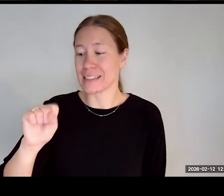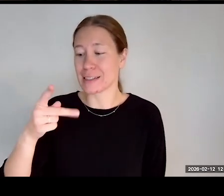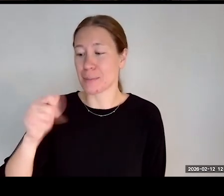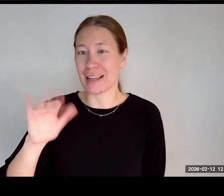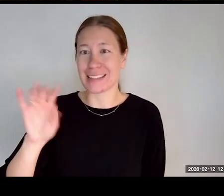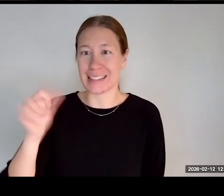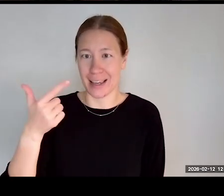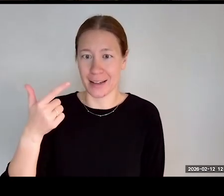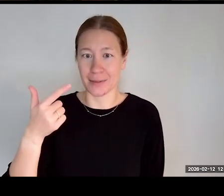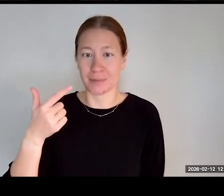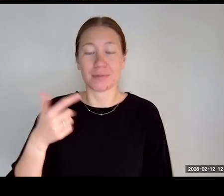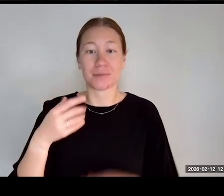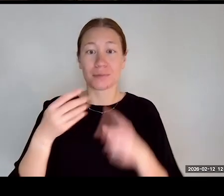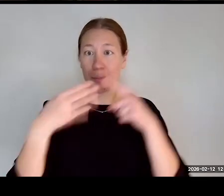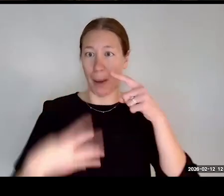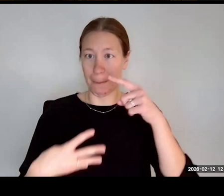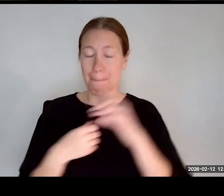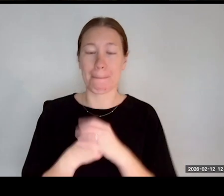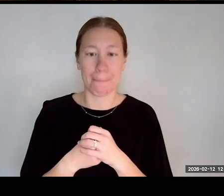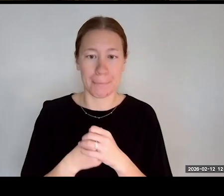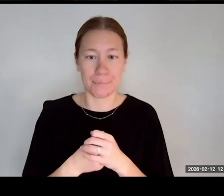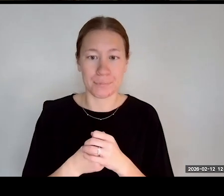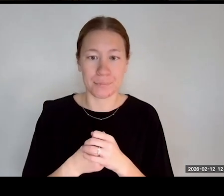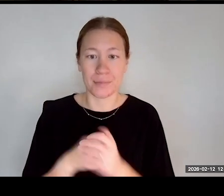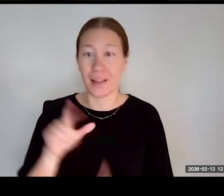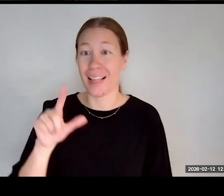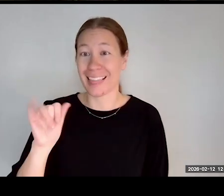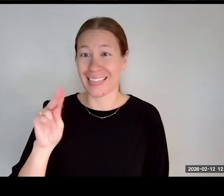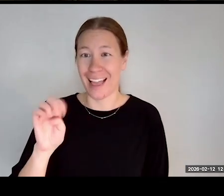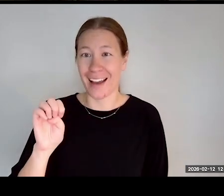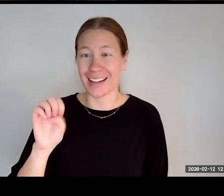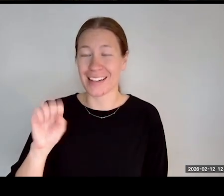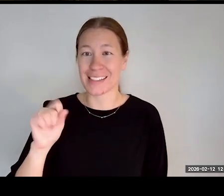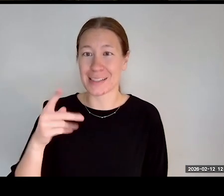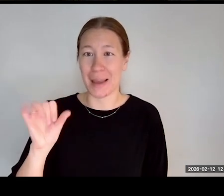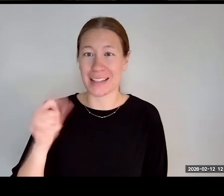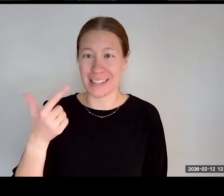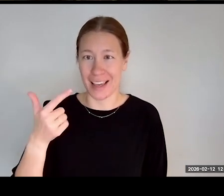When I open that up, there's going to be a line spacing options dialogue that I can open.